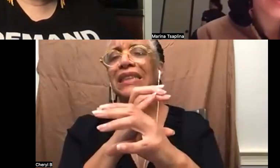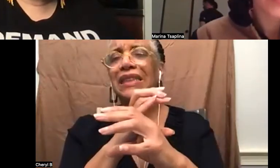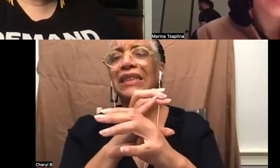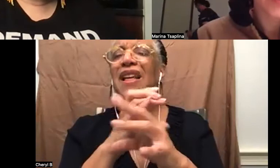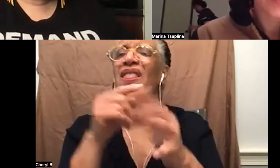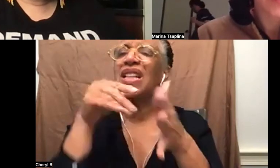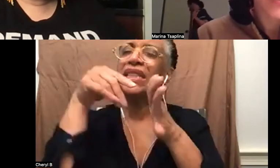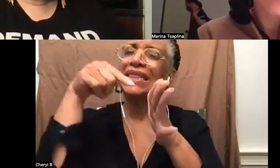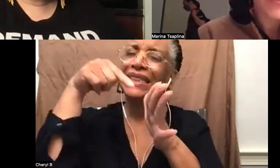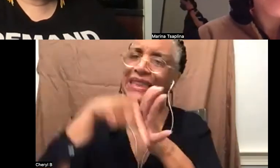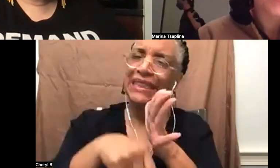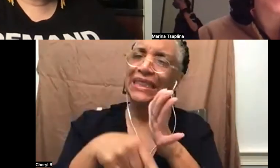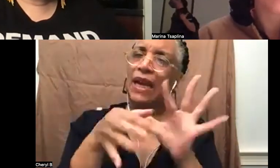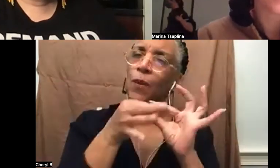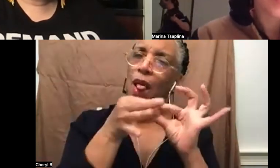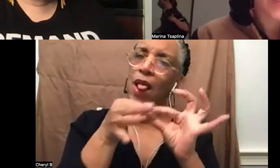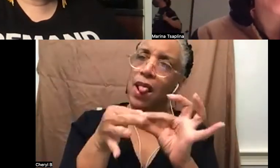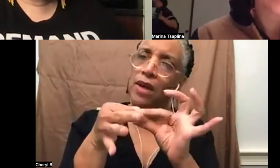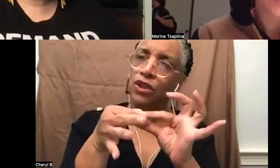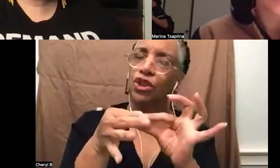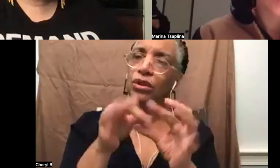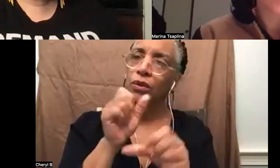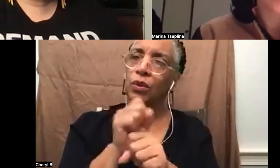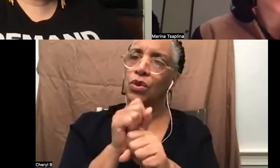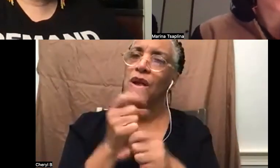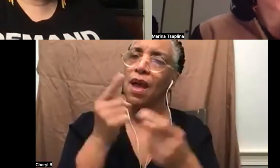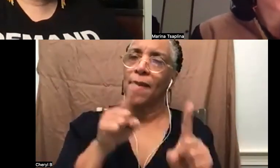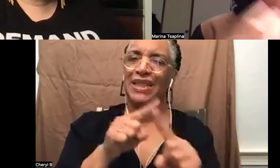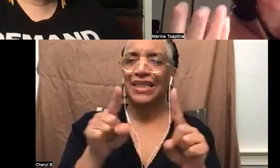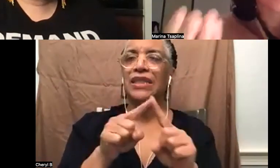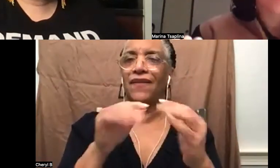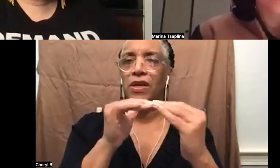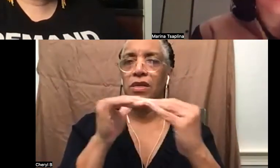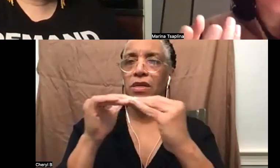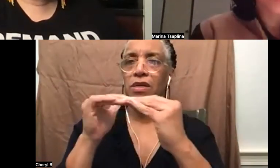that happens on the different scale and time Indigenous scholar